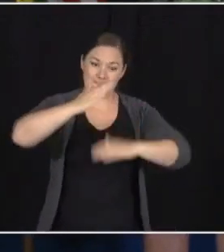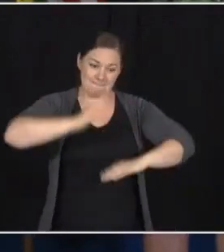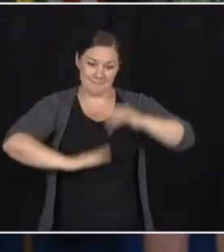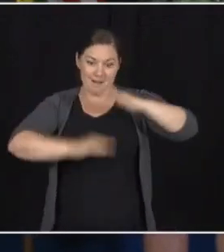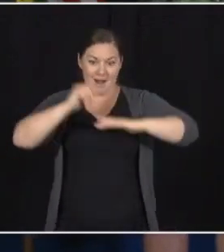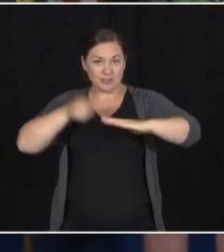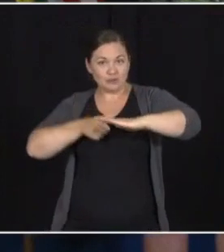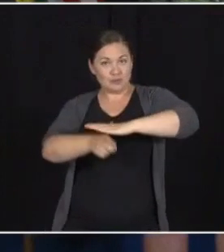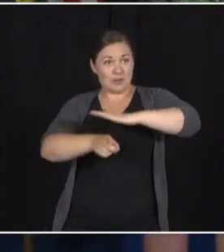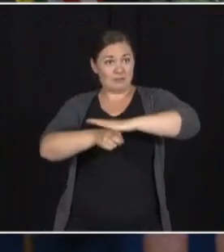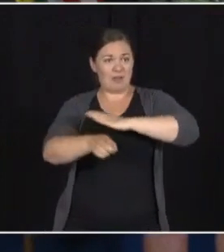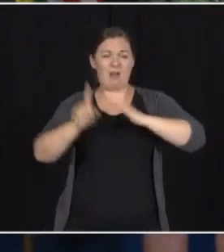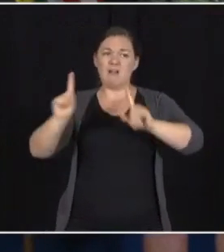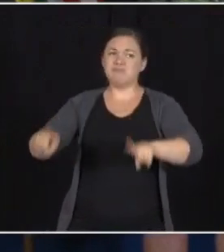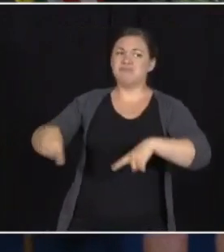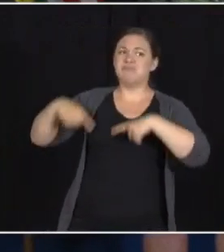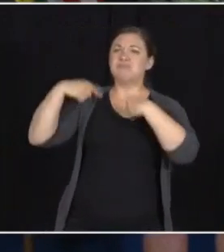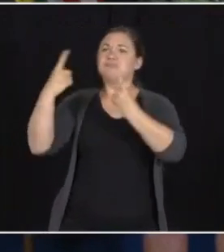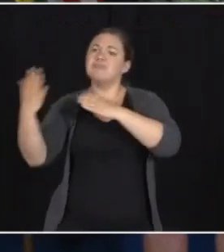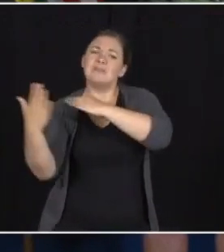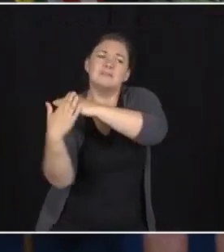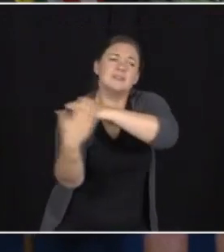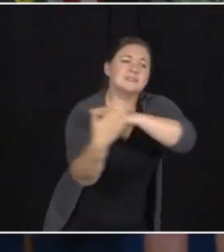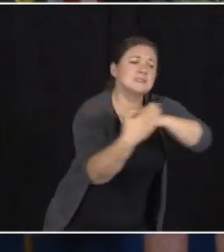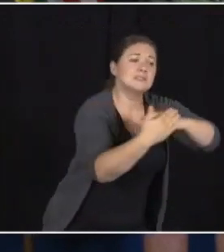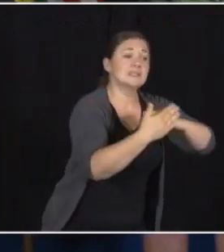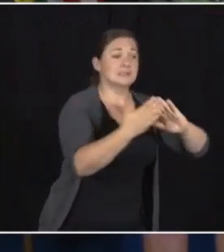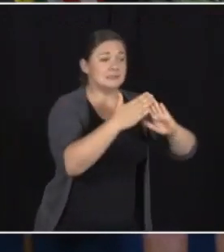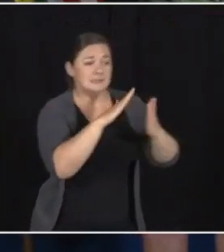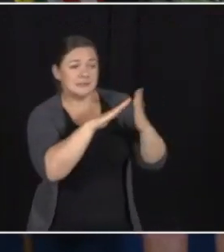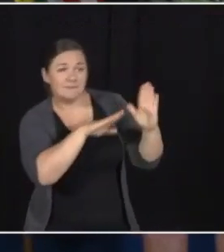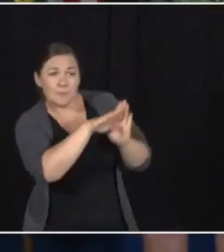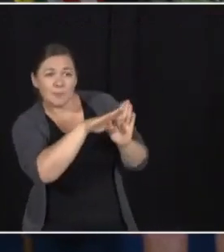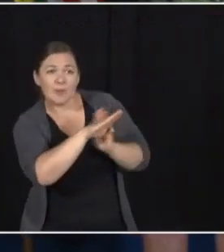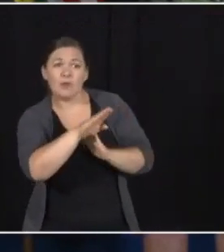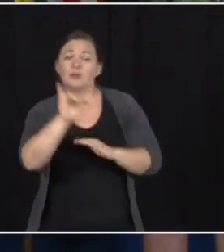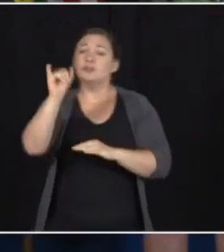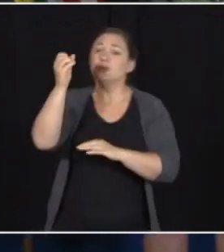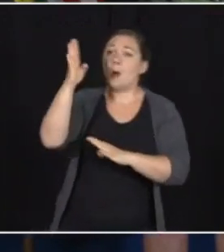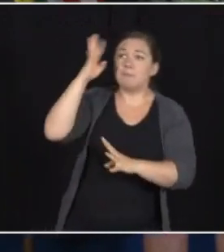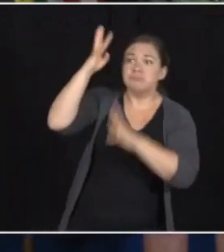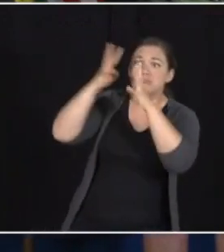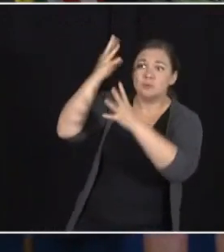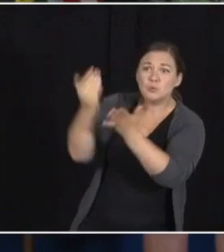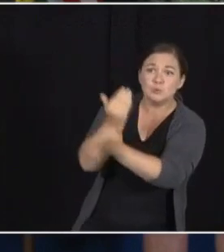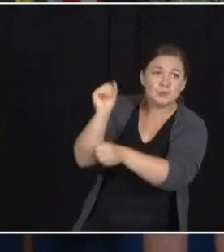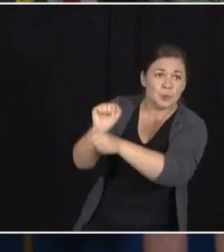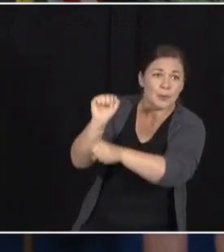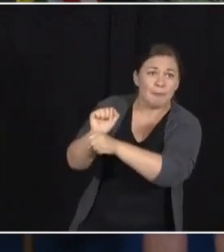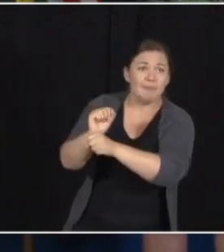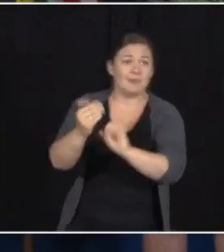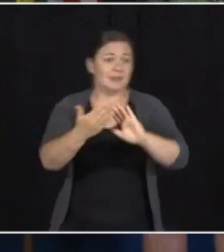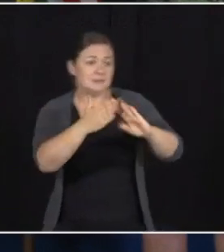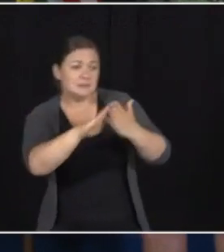For months, we have been consulting with planners, housing advocates, job creators and city builders. They pointed three key barriers that prevent us